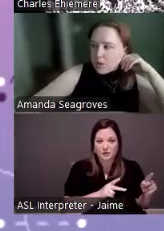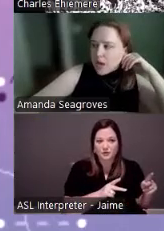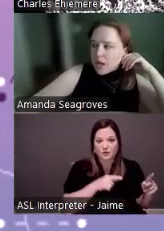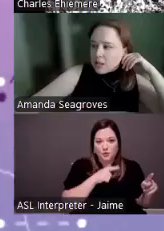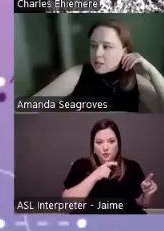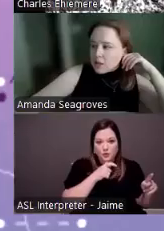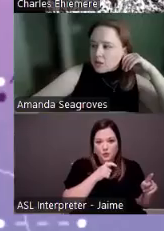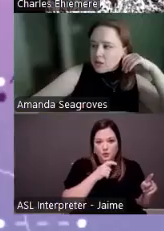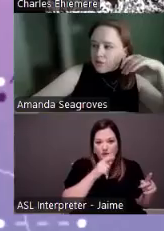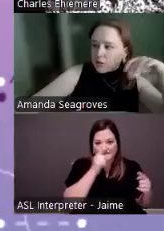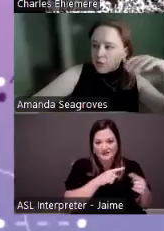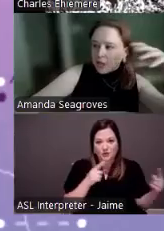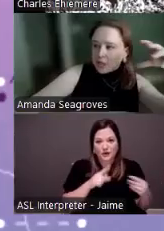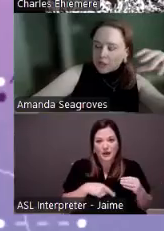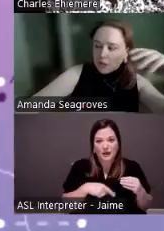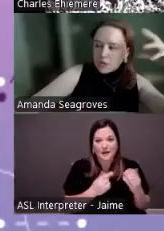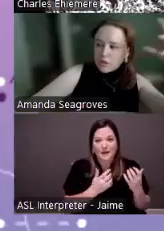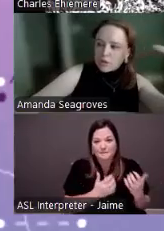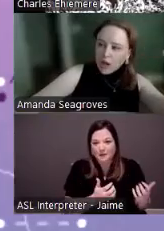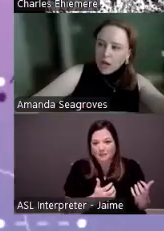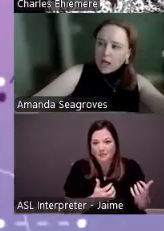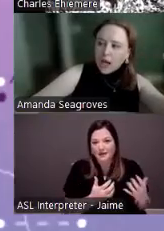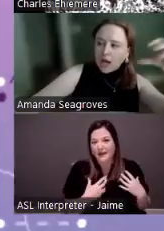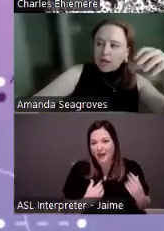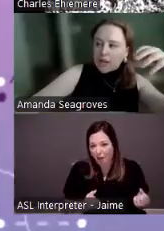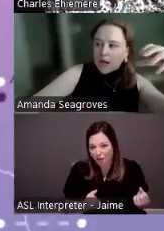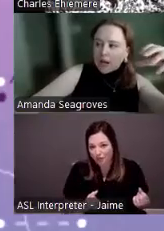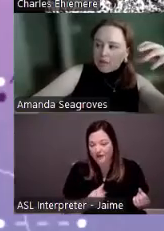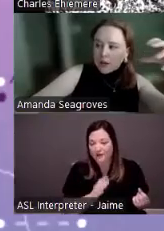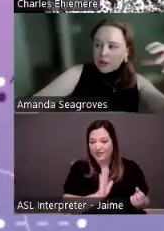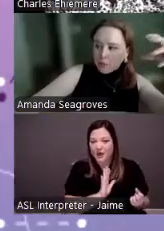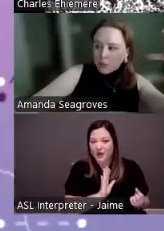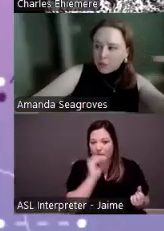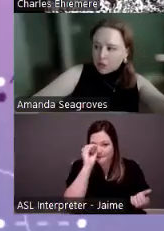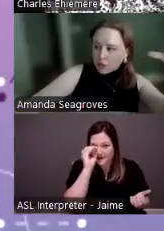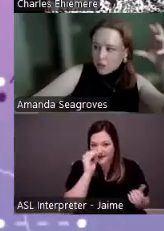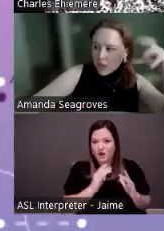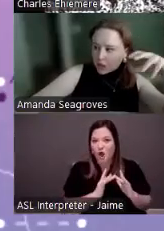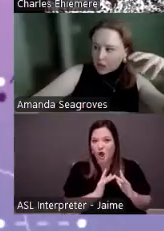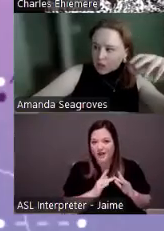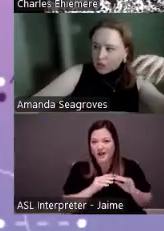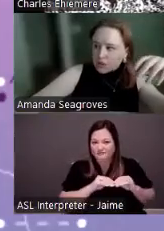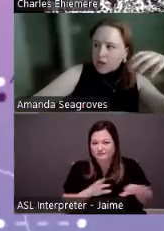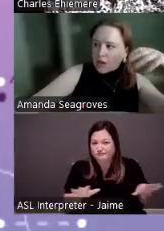When that leads to their different opinions expressed online, how does that affect the public in their reactions?